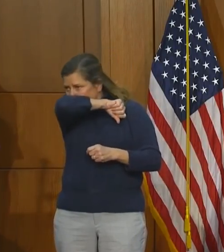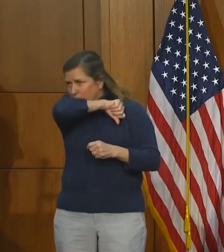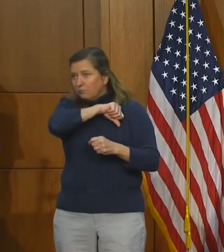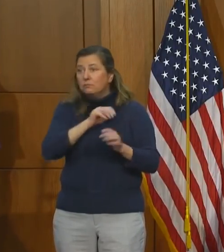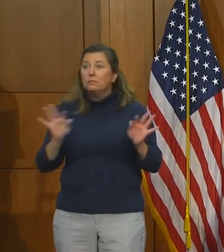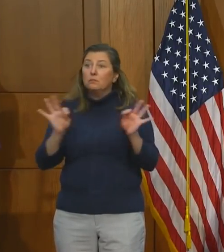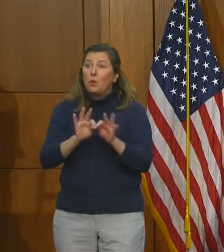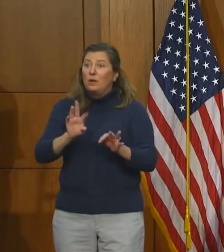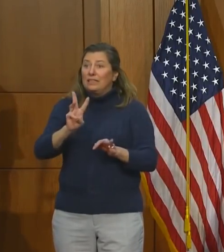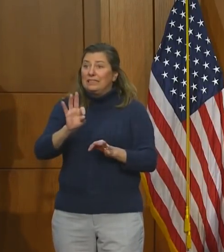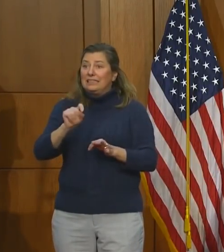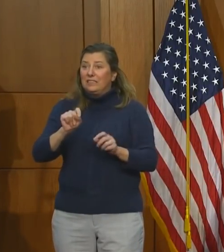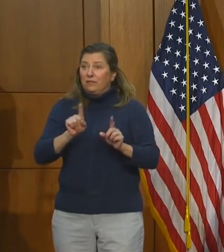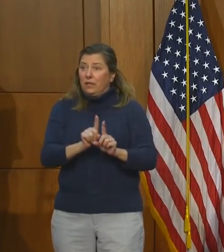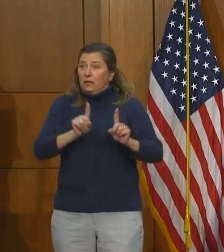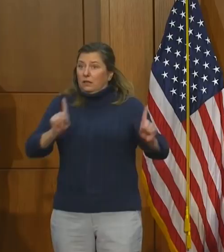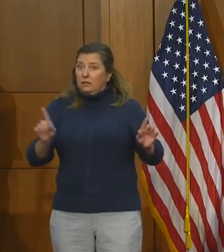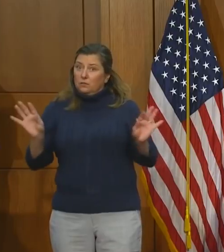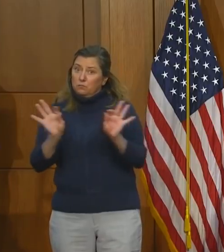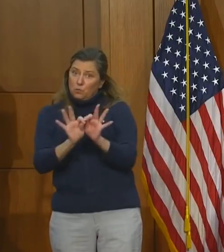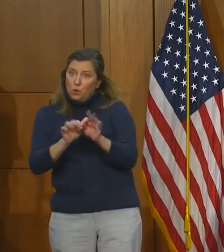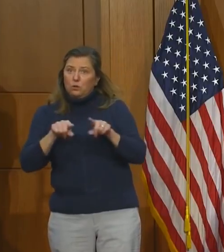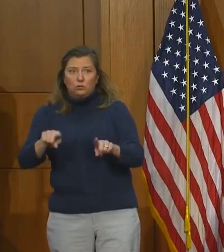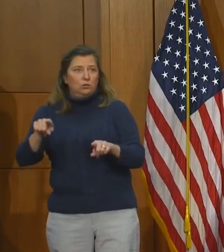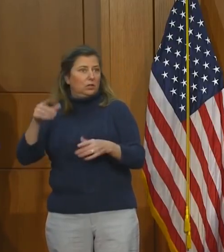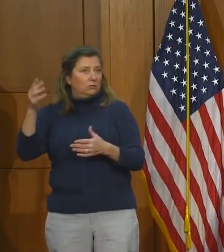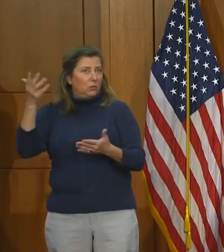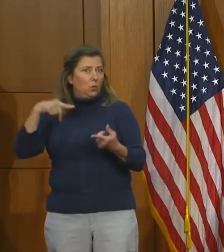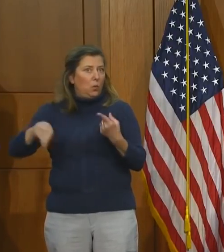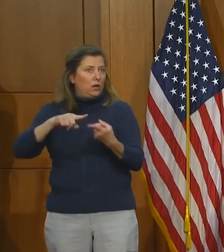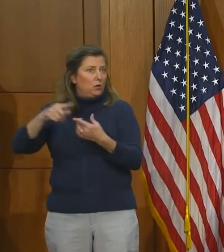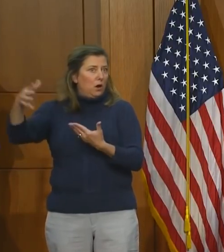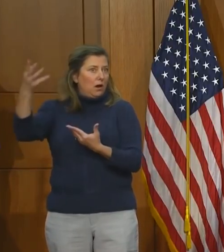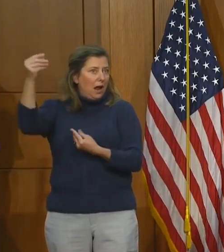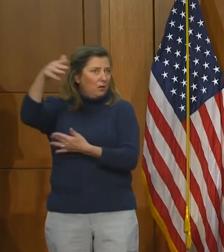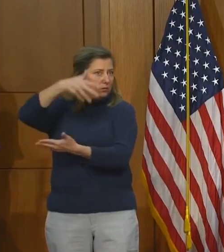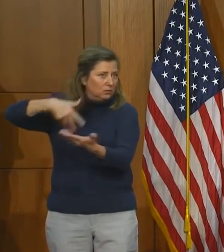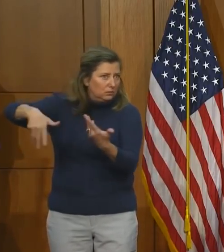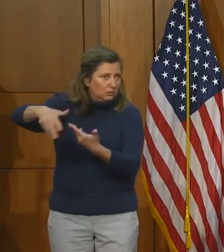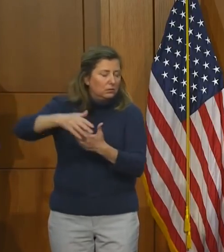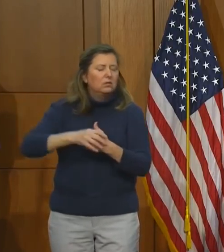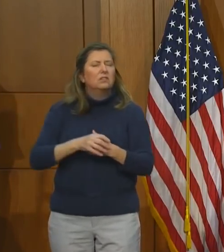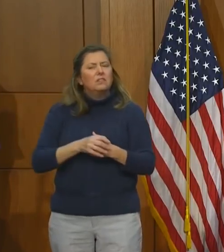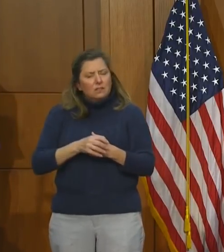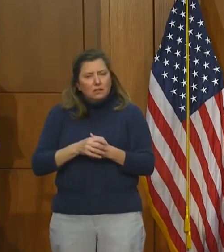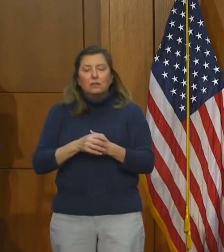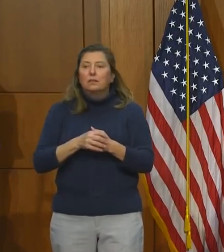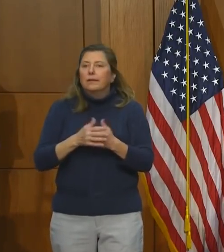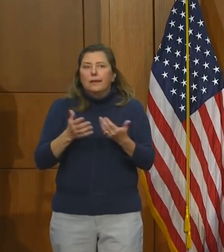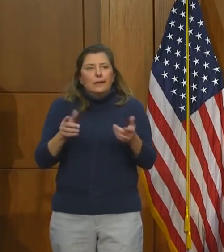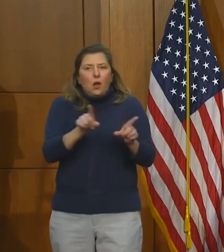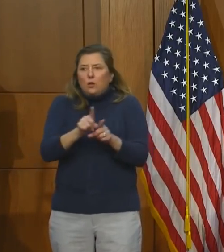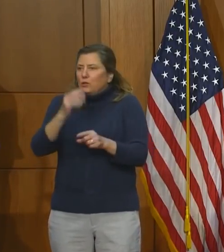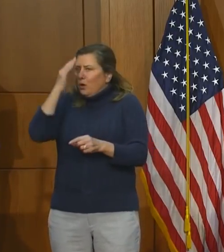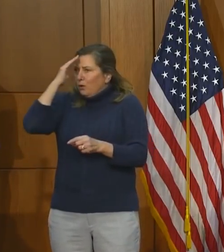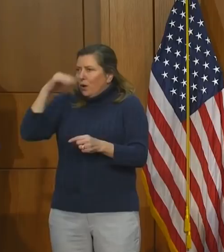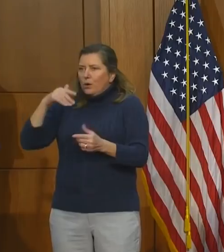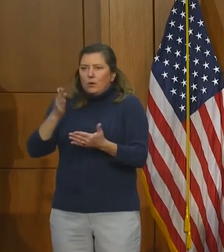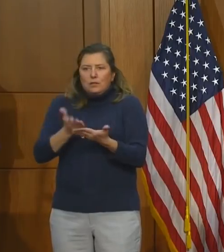TO BE CAREFUL WASH YOUR HANDS COVER YOUR FACE IF YOU SNEEZE OR COUGH AND STAY SIX FEET AWAY